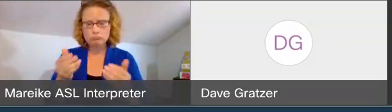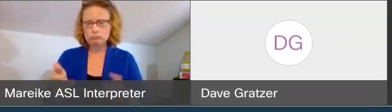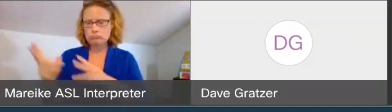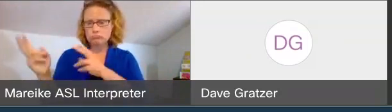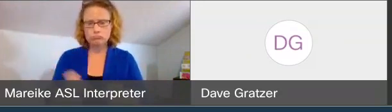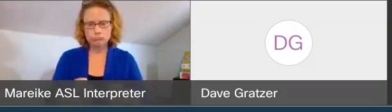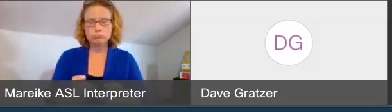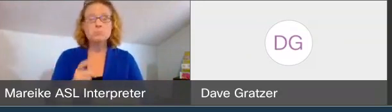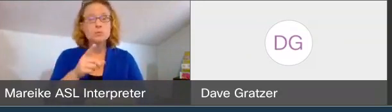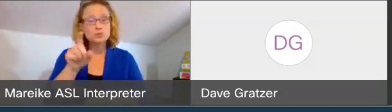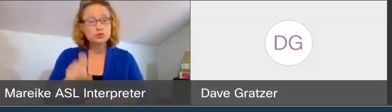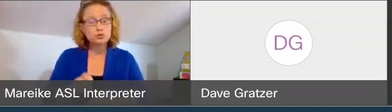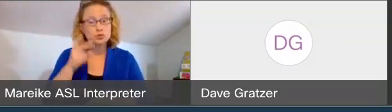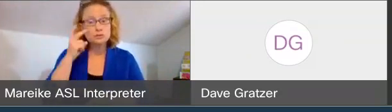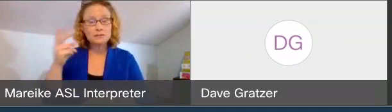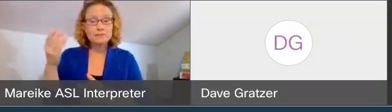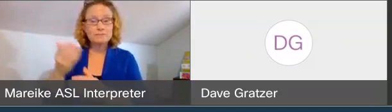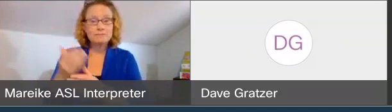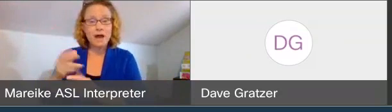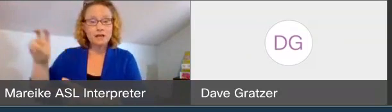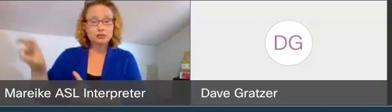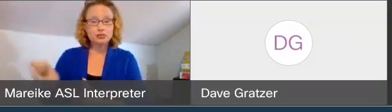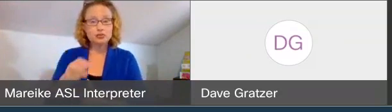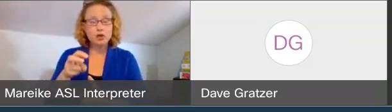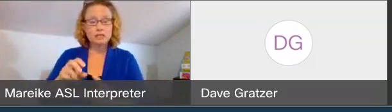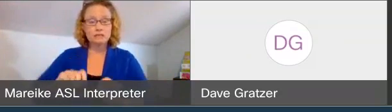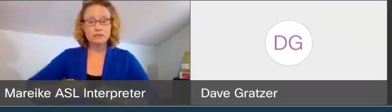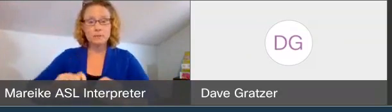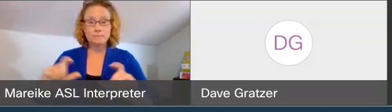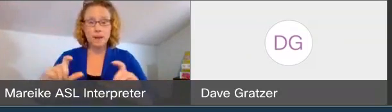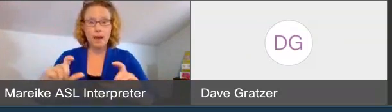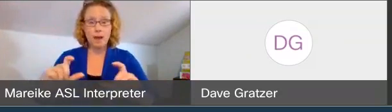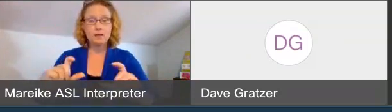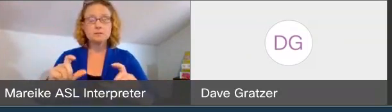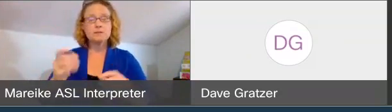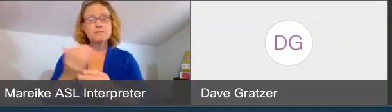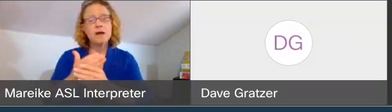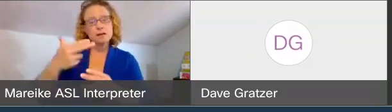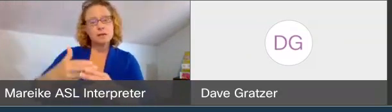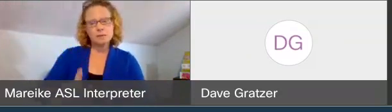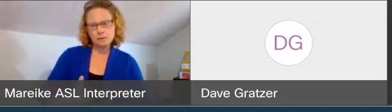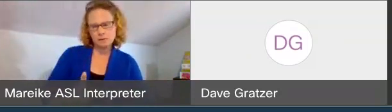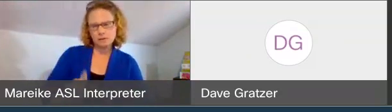and you should see a file transfer box pop up and under the file name, click on the files you want,